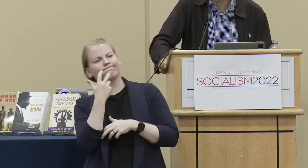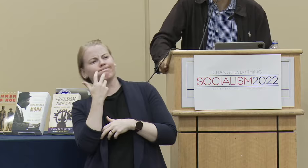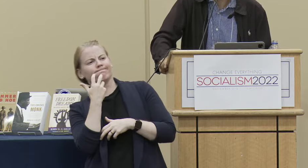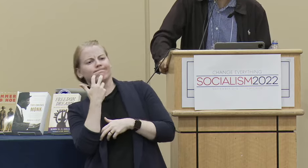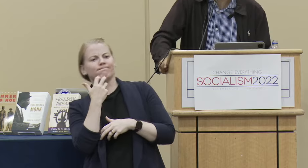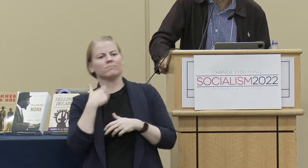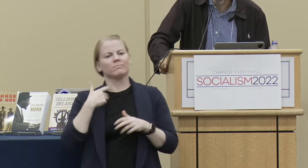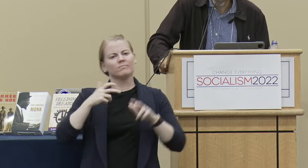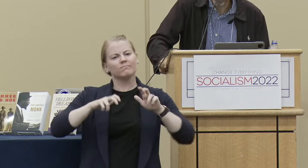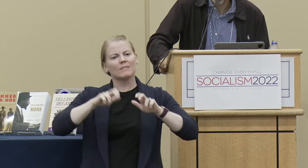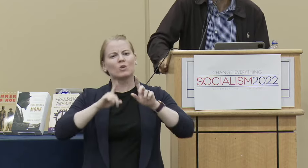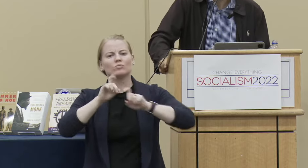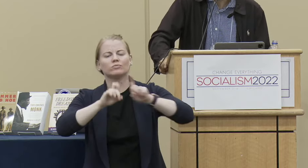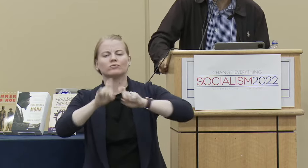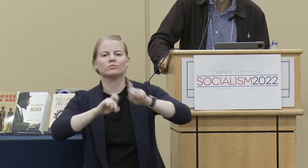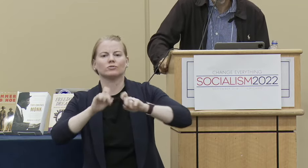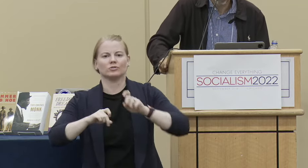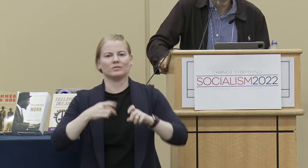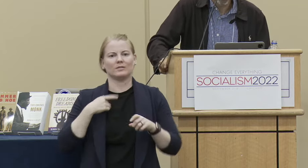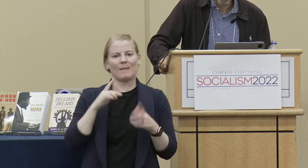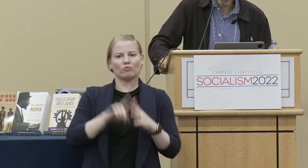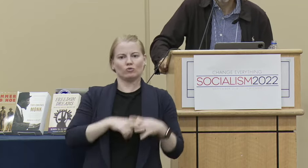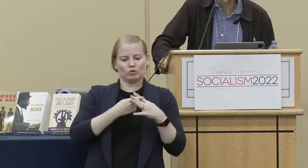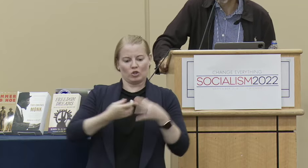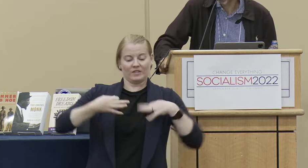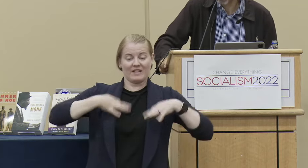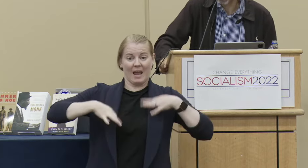skeptical of science as the product of enlightenment